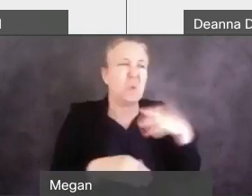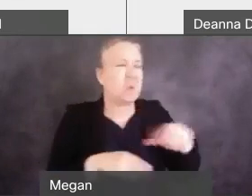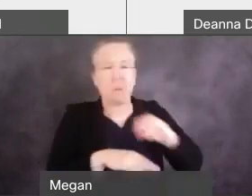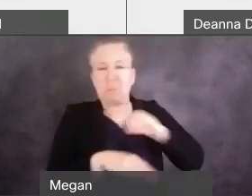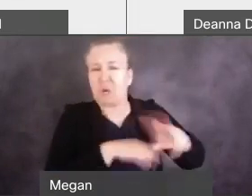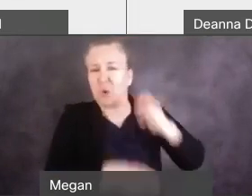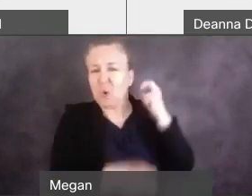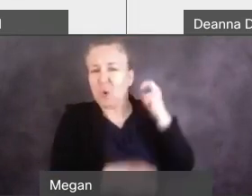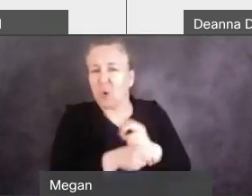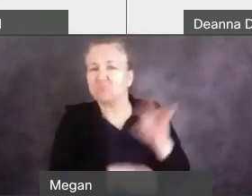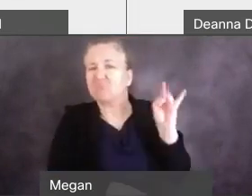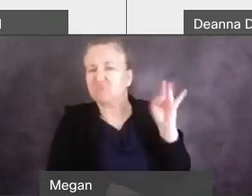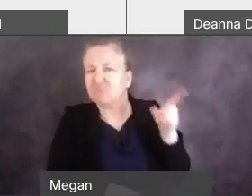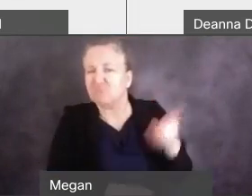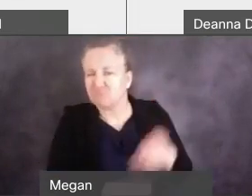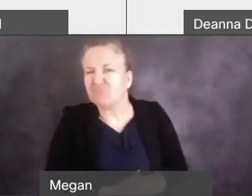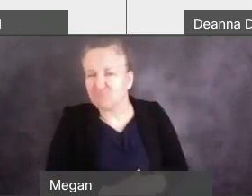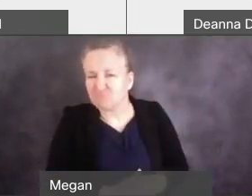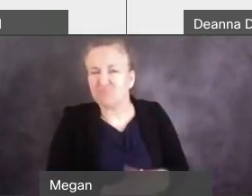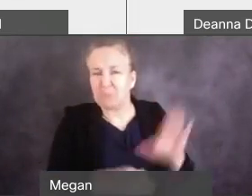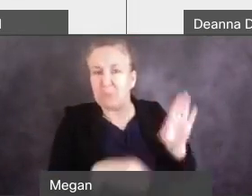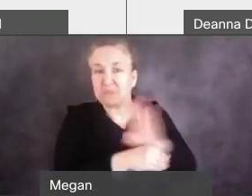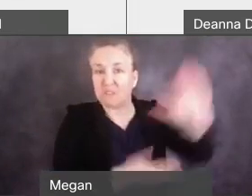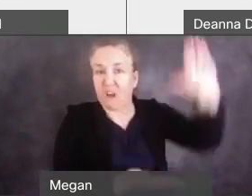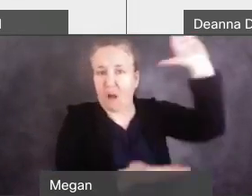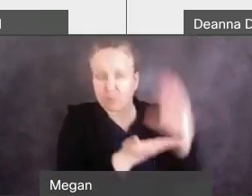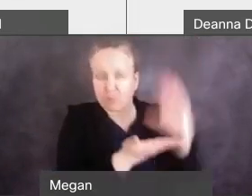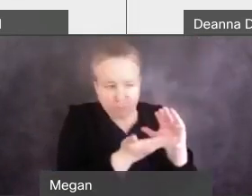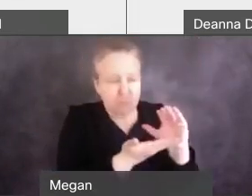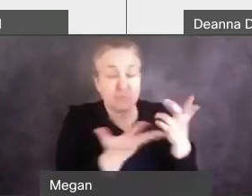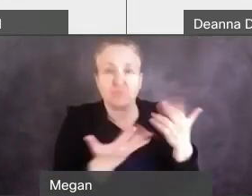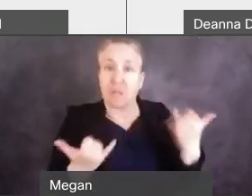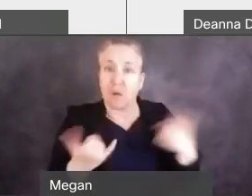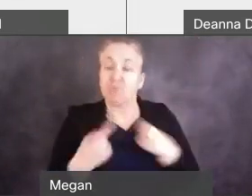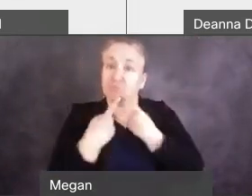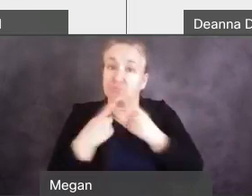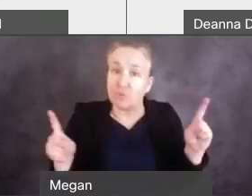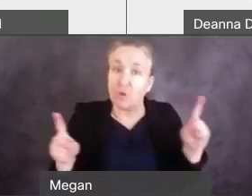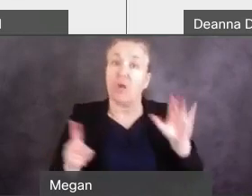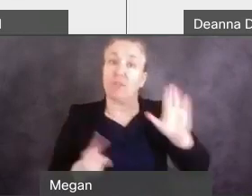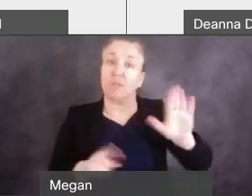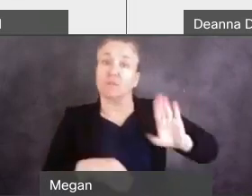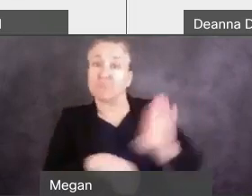during the pandemic. Today we are announcing that the hospitality industry businesses negatively